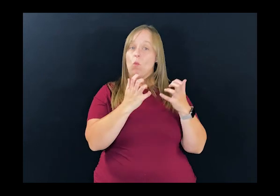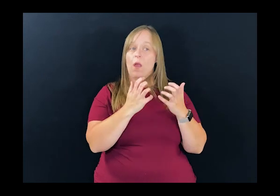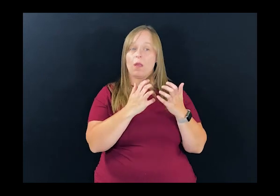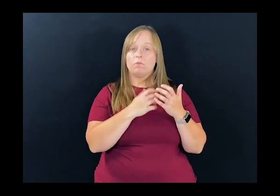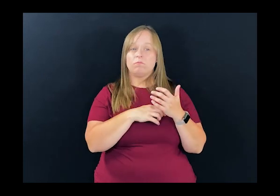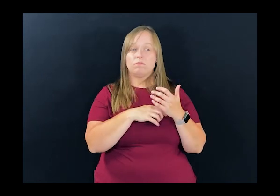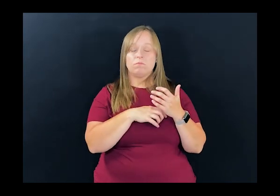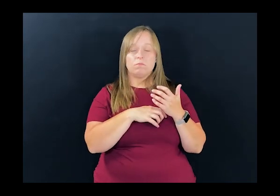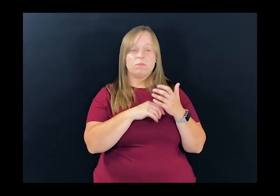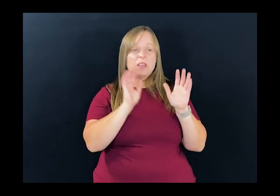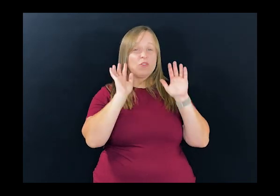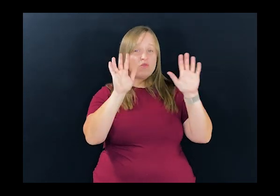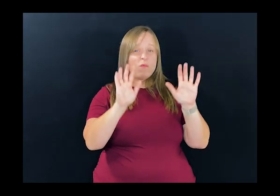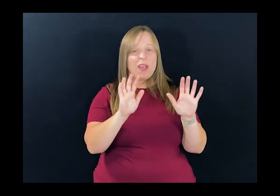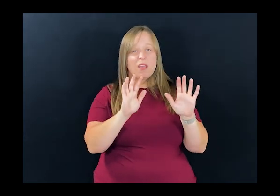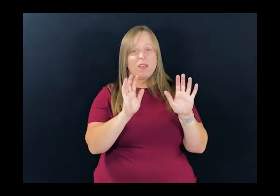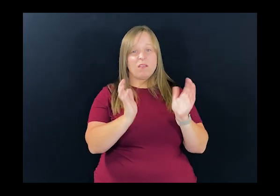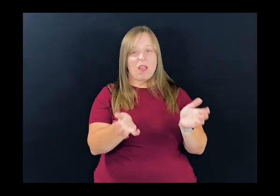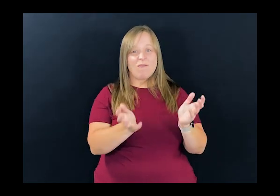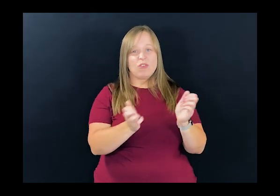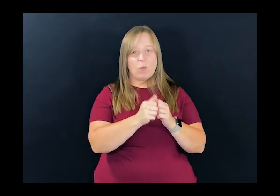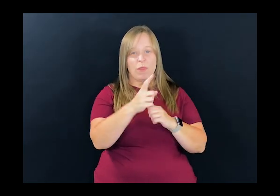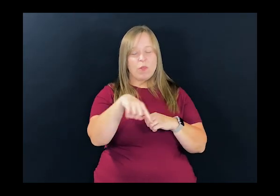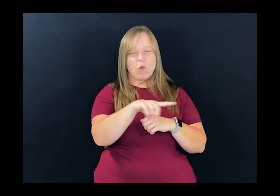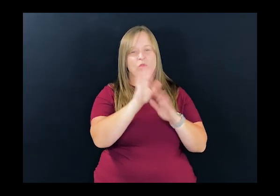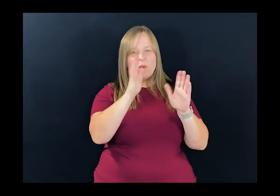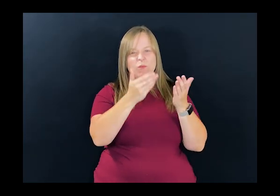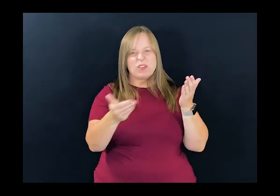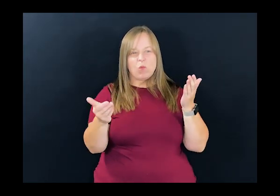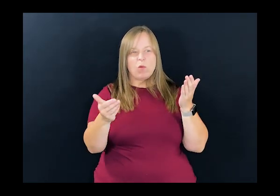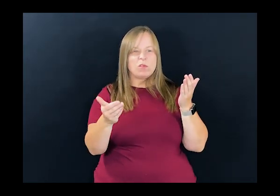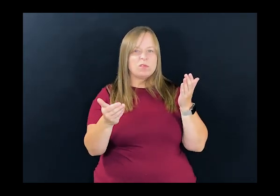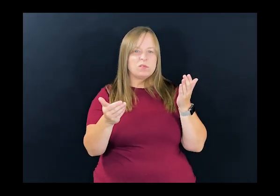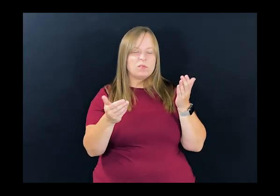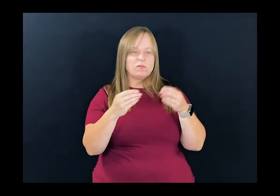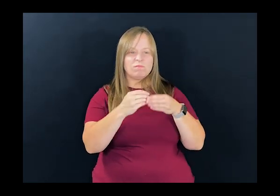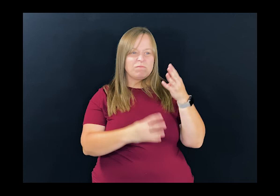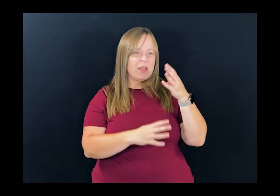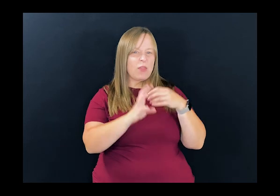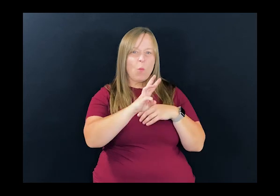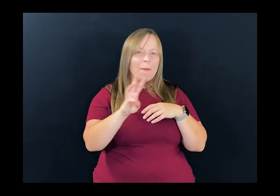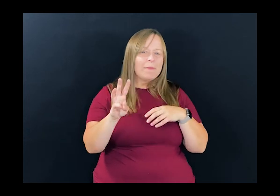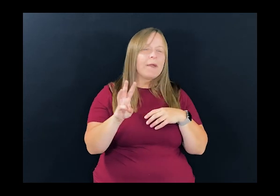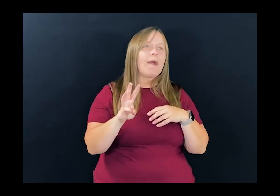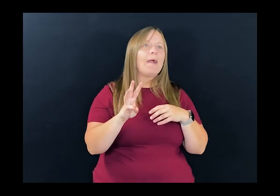There's lots of great conversation on those great resources. There's great resources on the website.